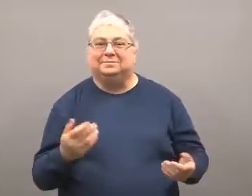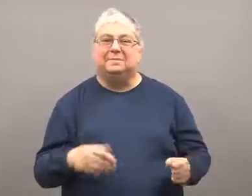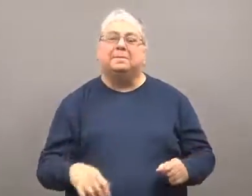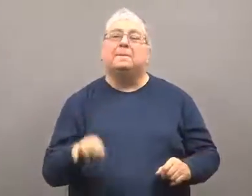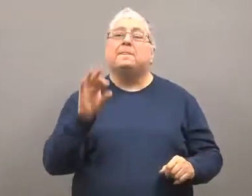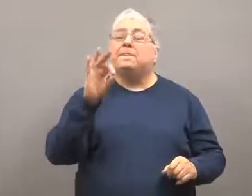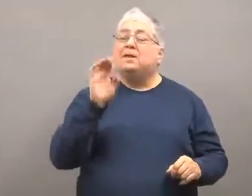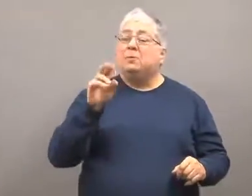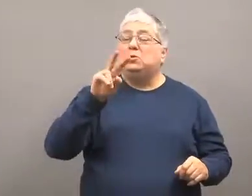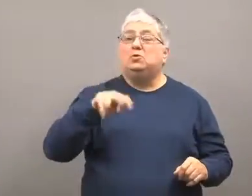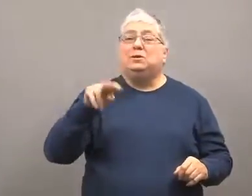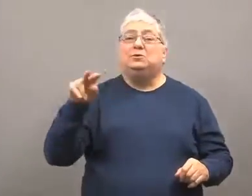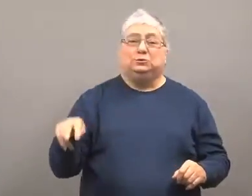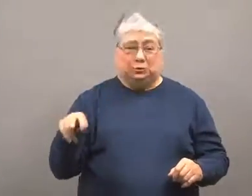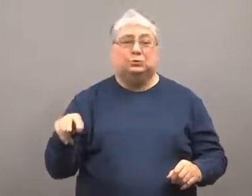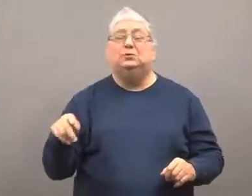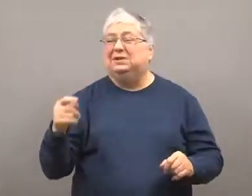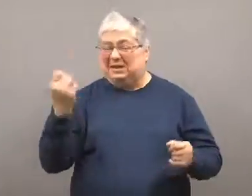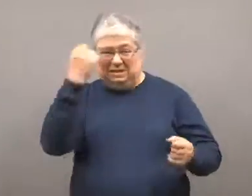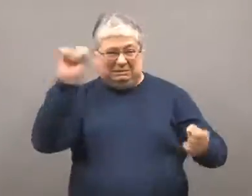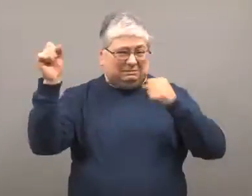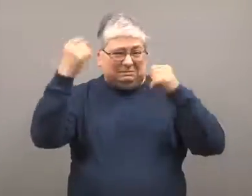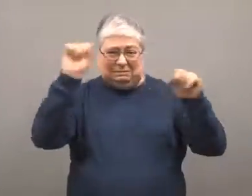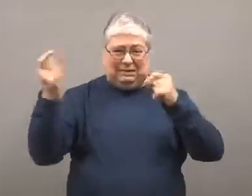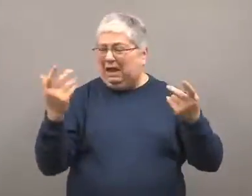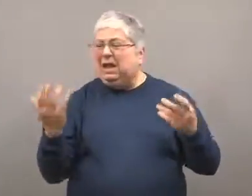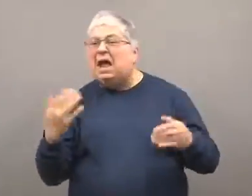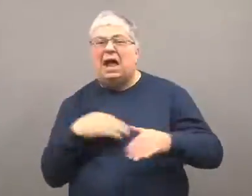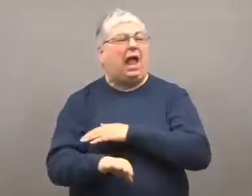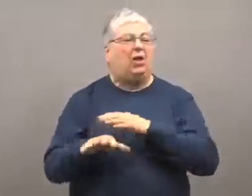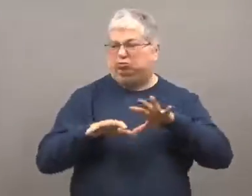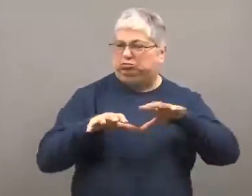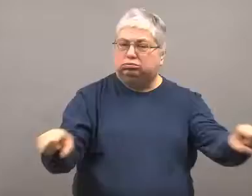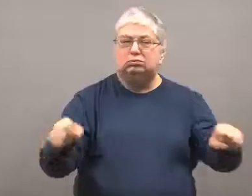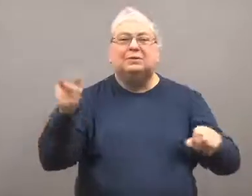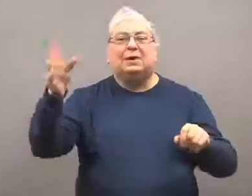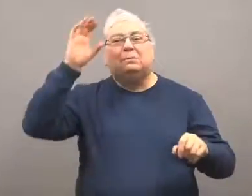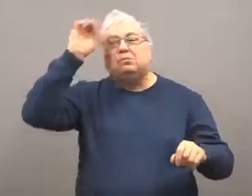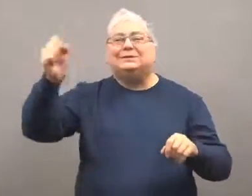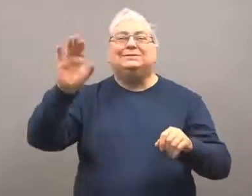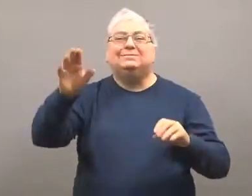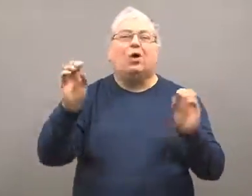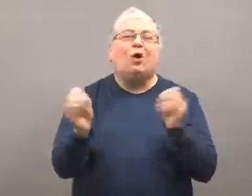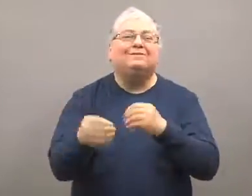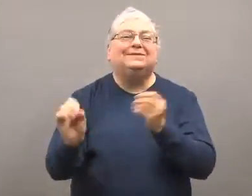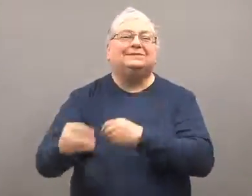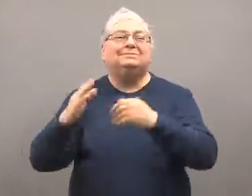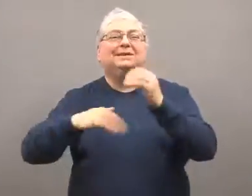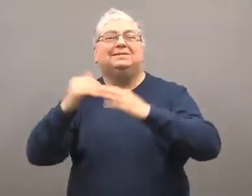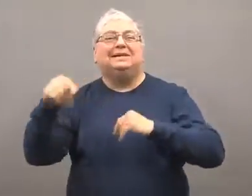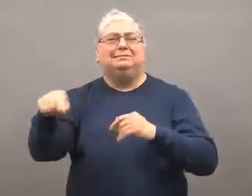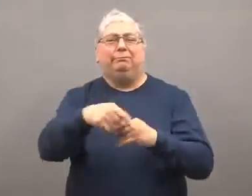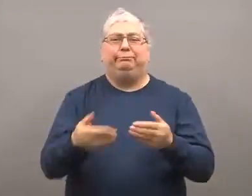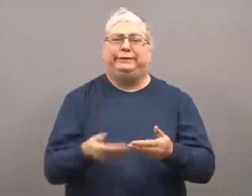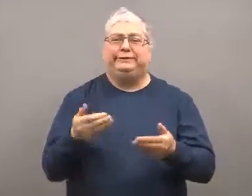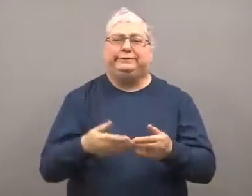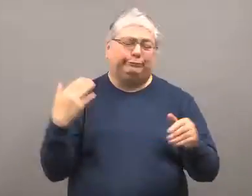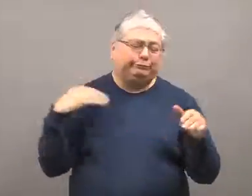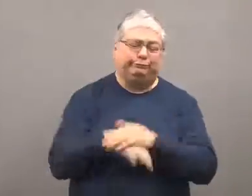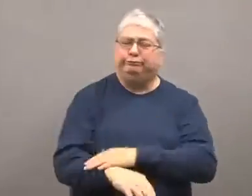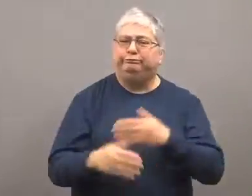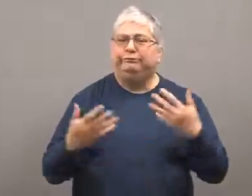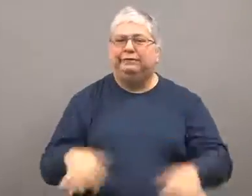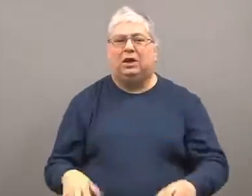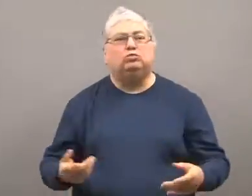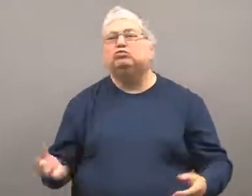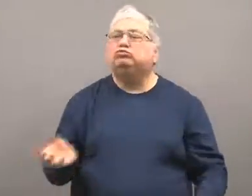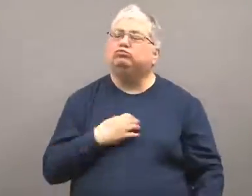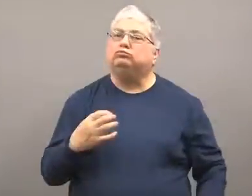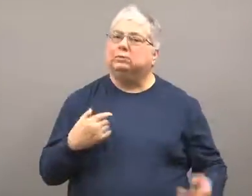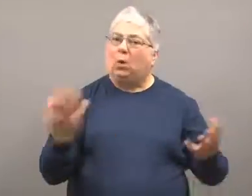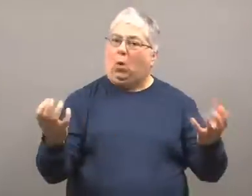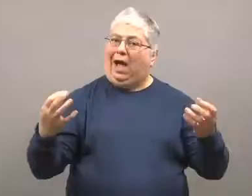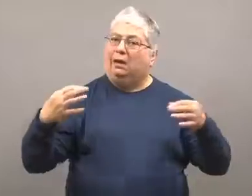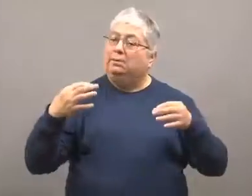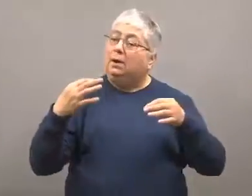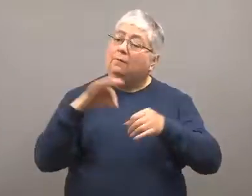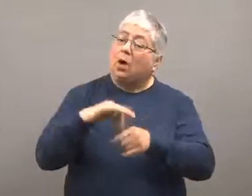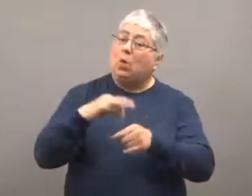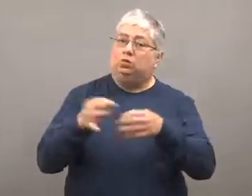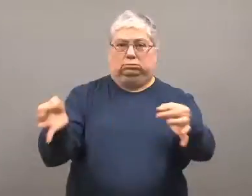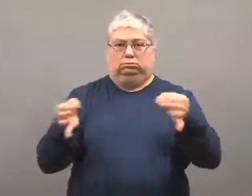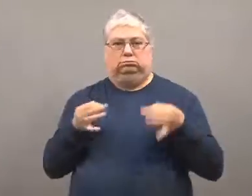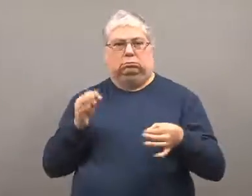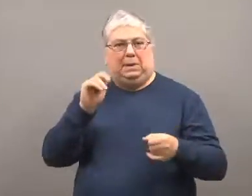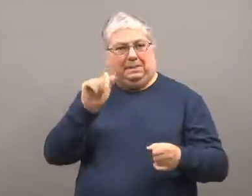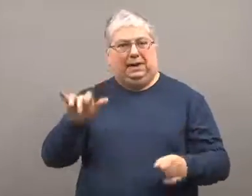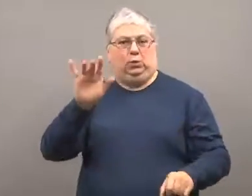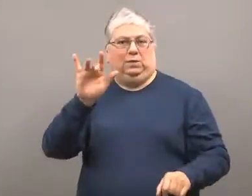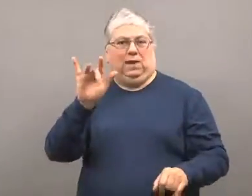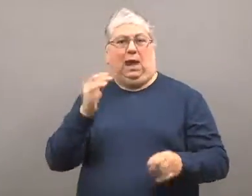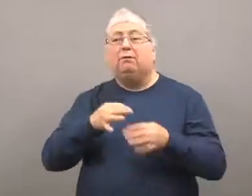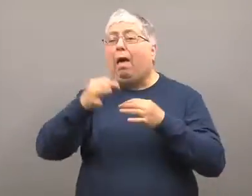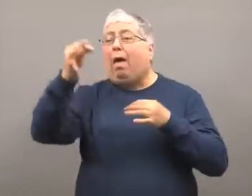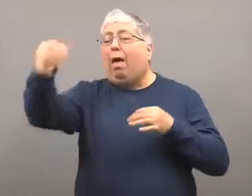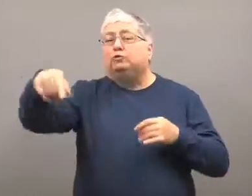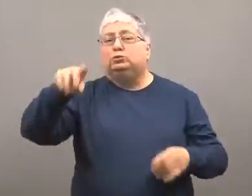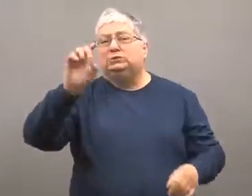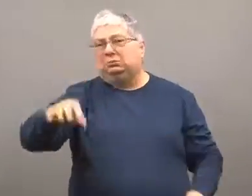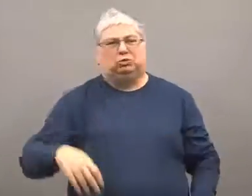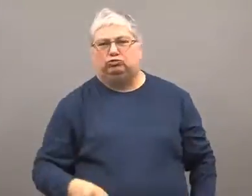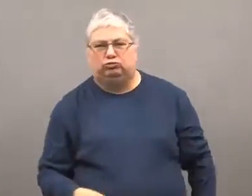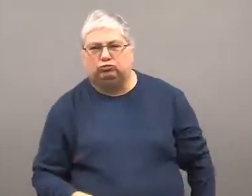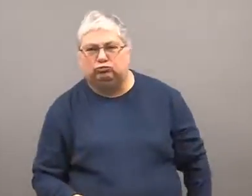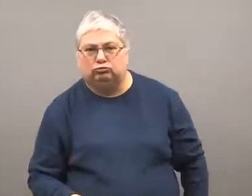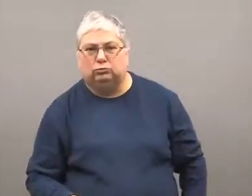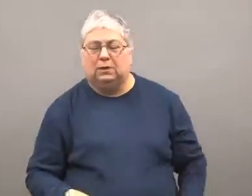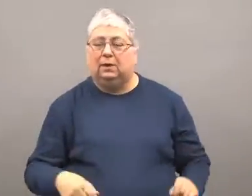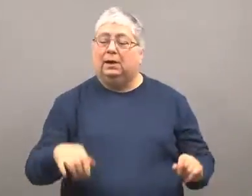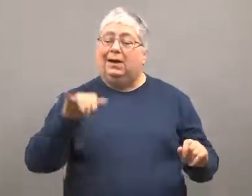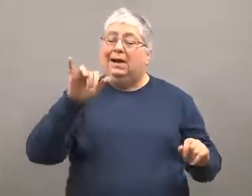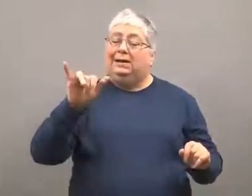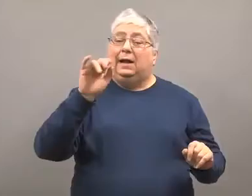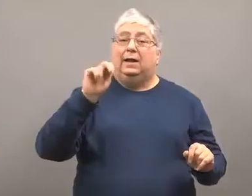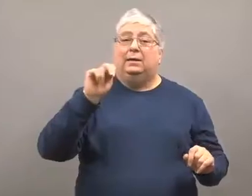Protesters easily took control of presidential office buildings on February 22.